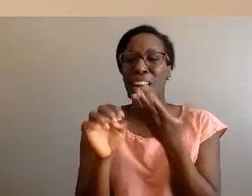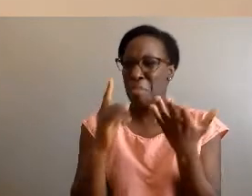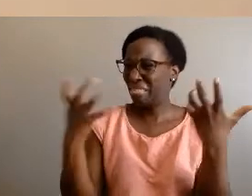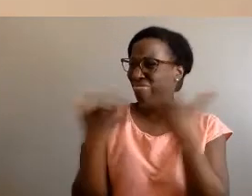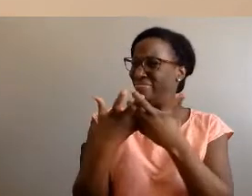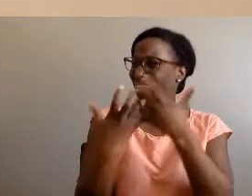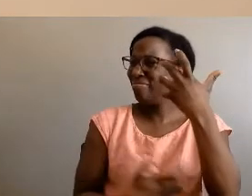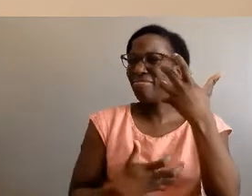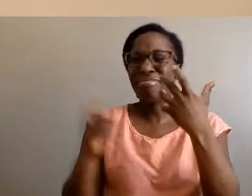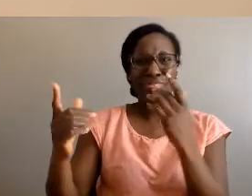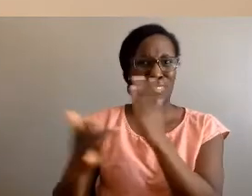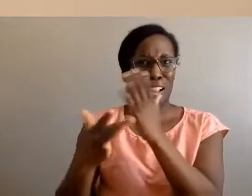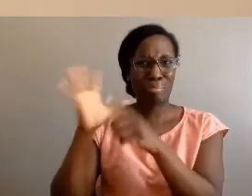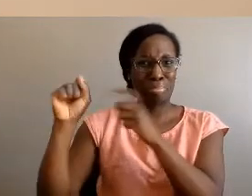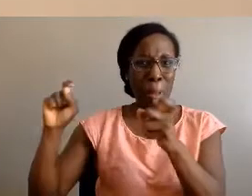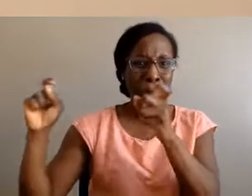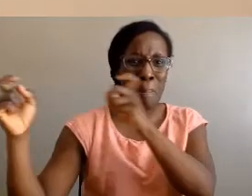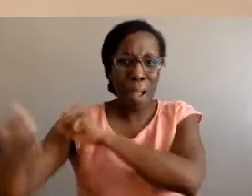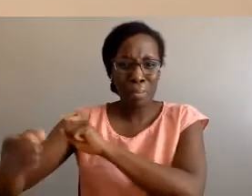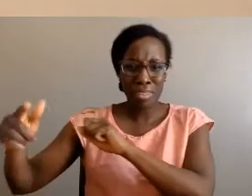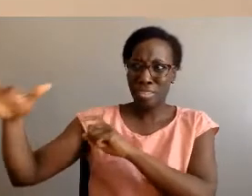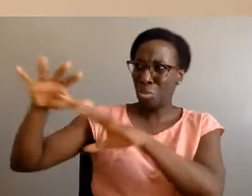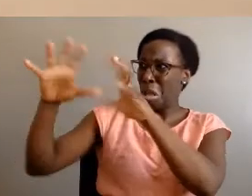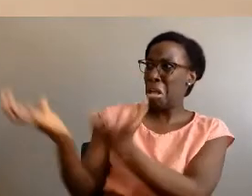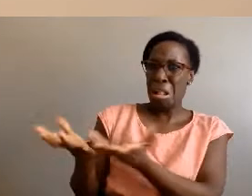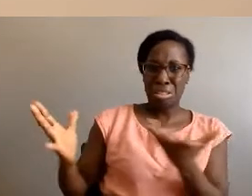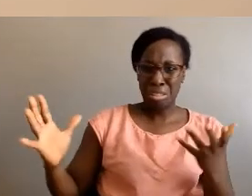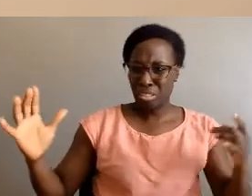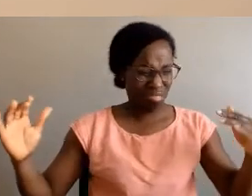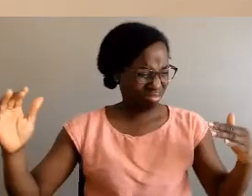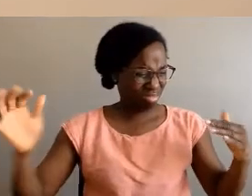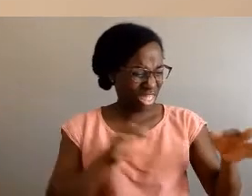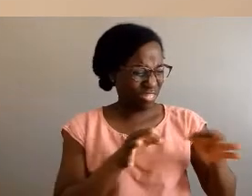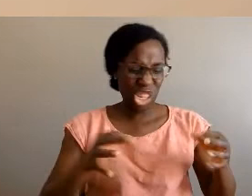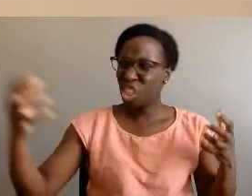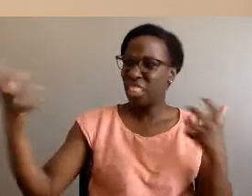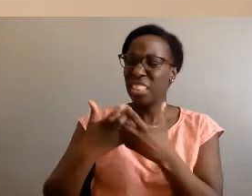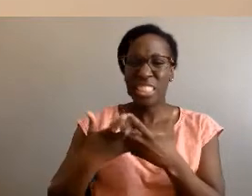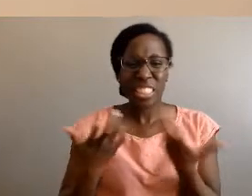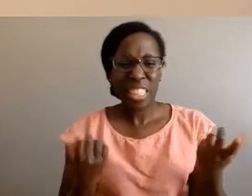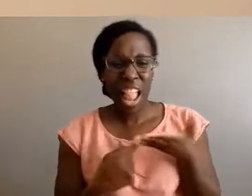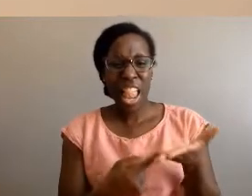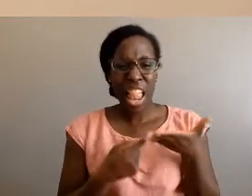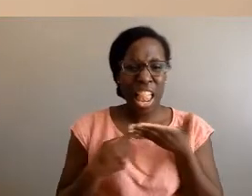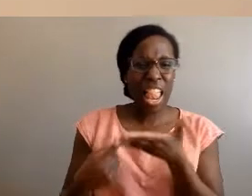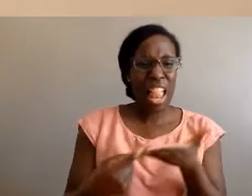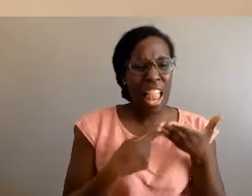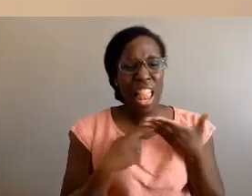this fast-changing world of technology, scientific revolution, and life worlds. Contemporary education